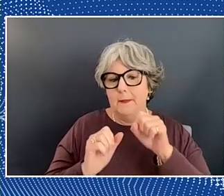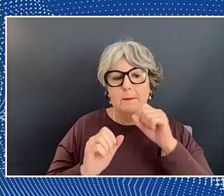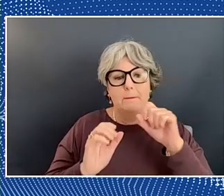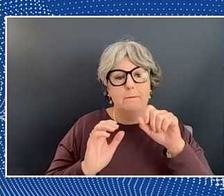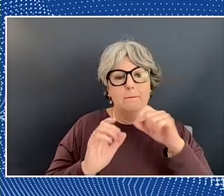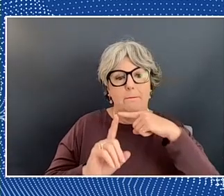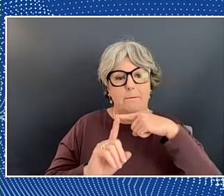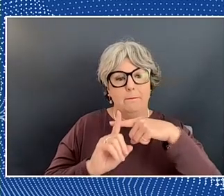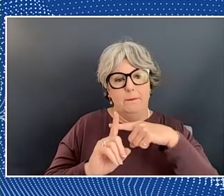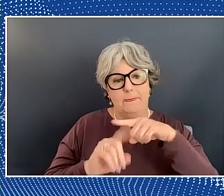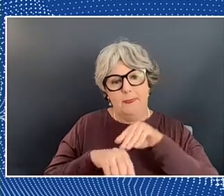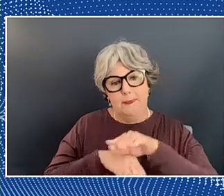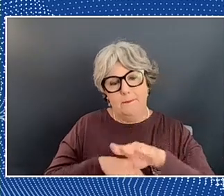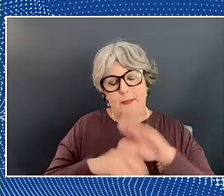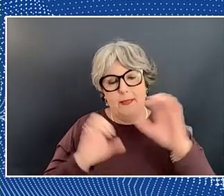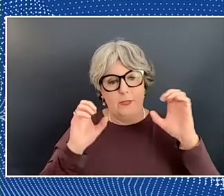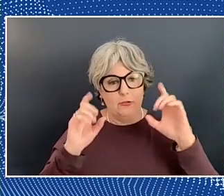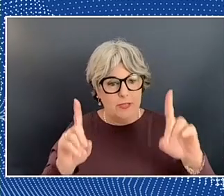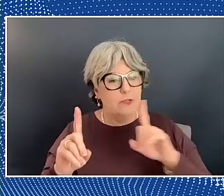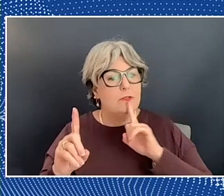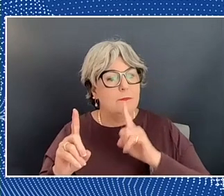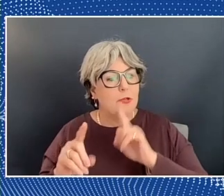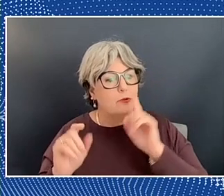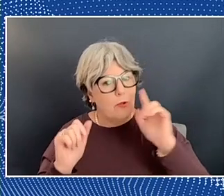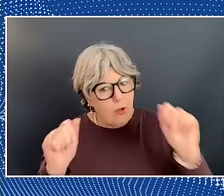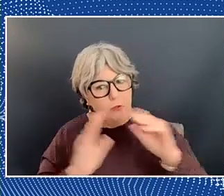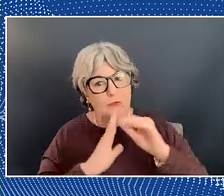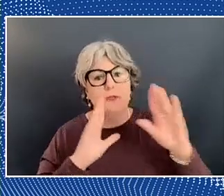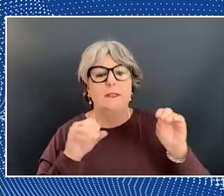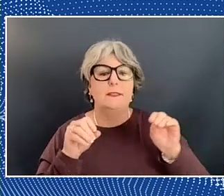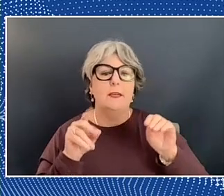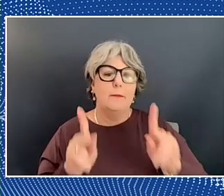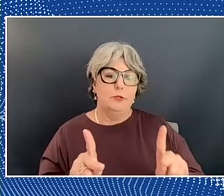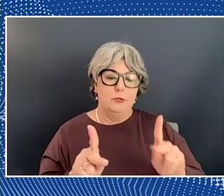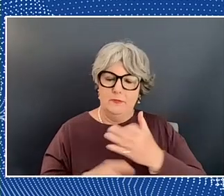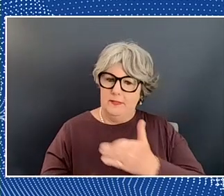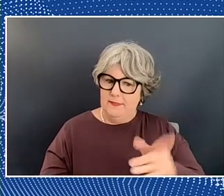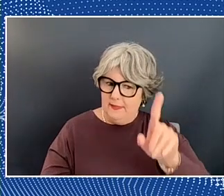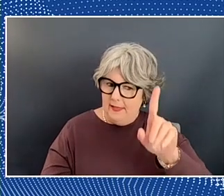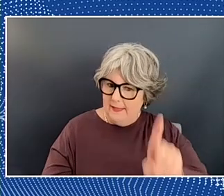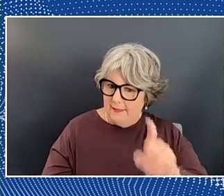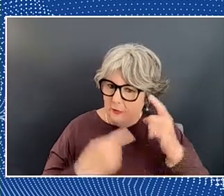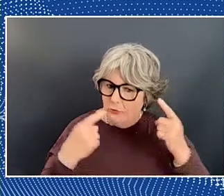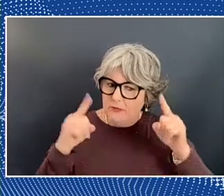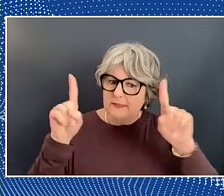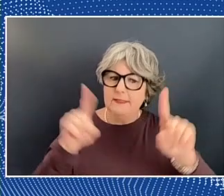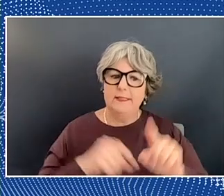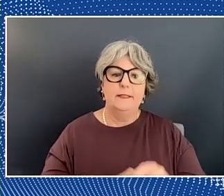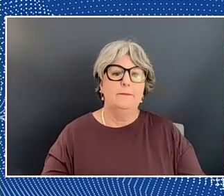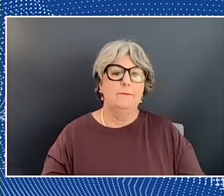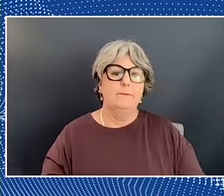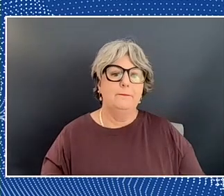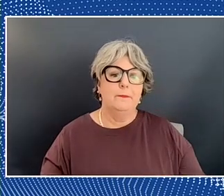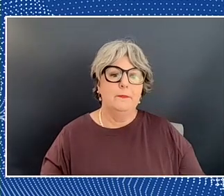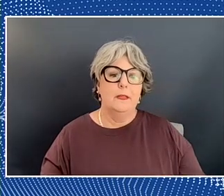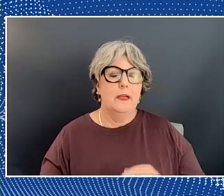system, and ensure that every student has the opportunity that they need to succeed. I firmly believe that all students should